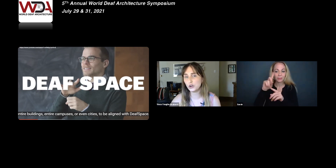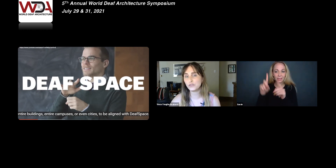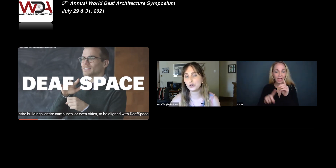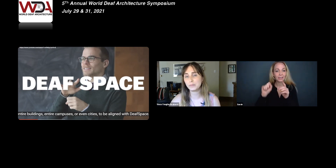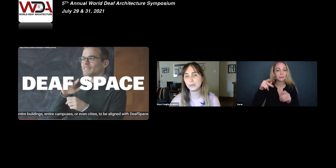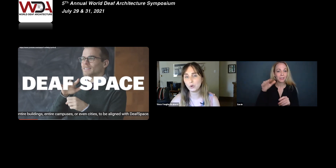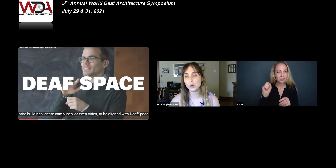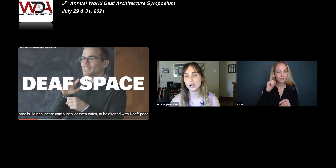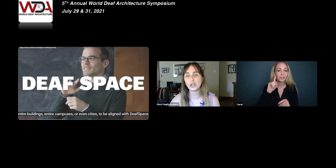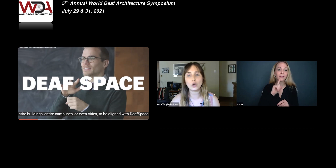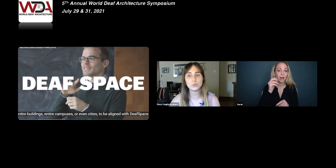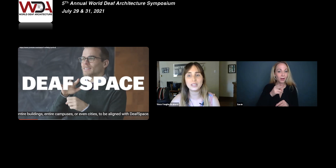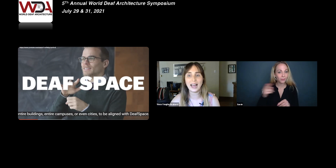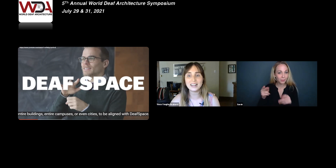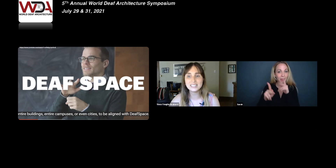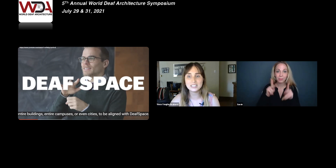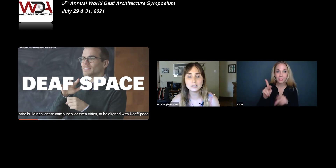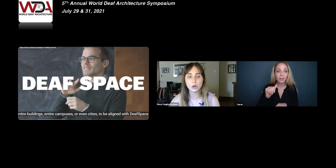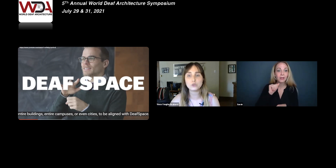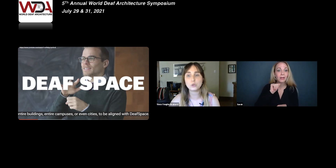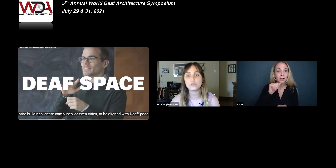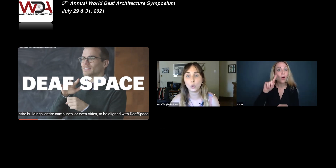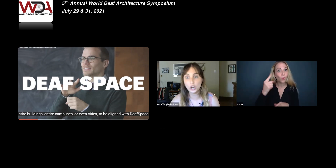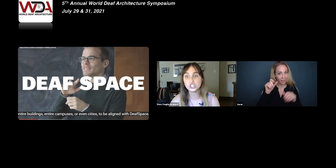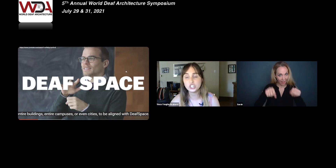not only access, but also flourish, in space.